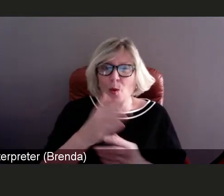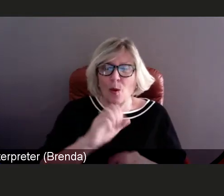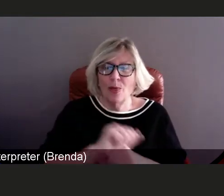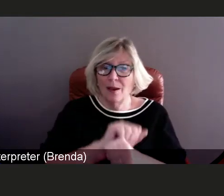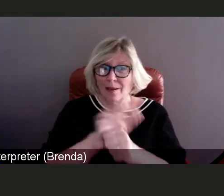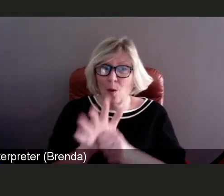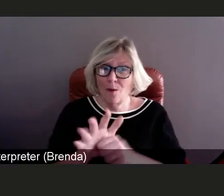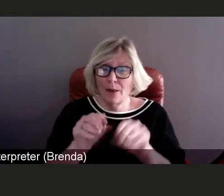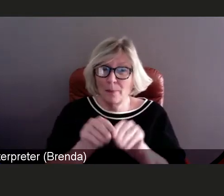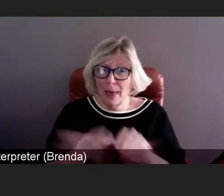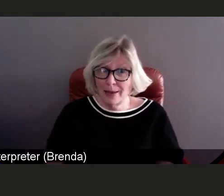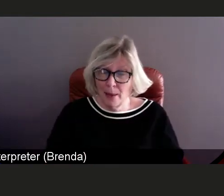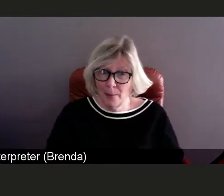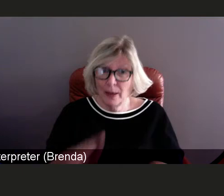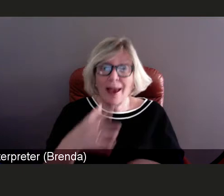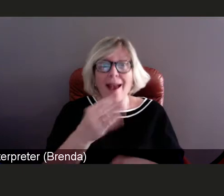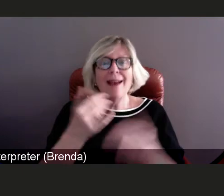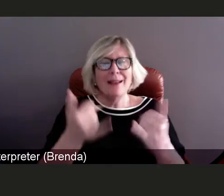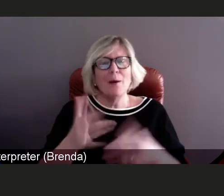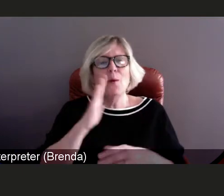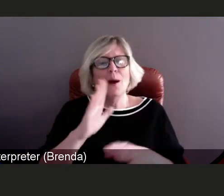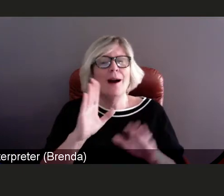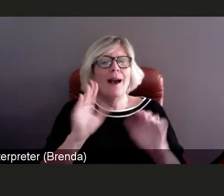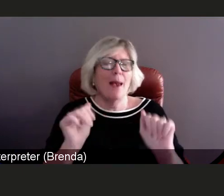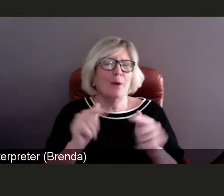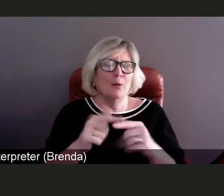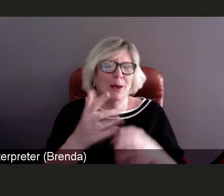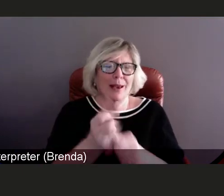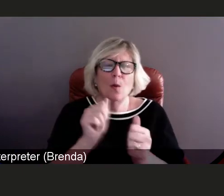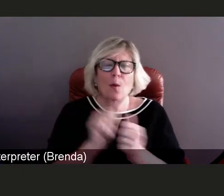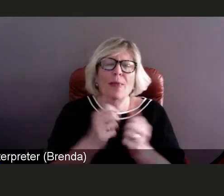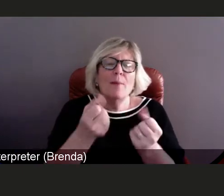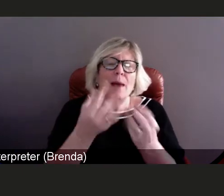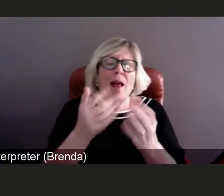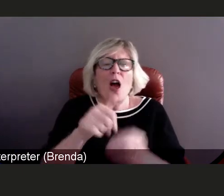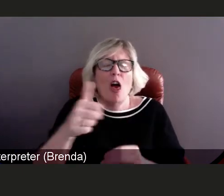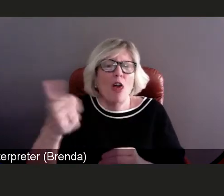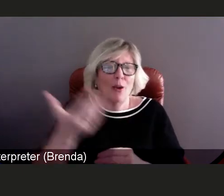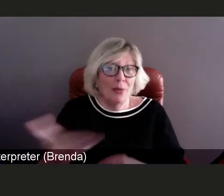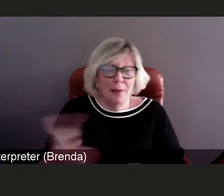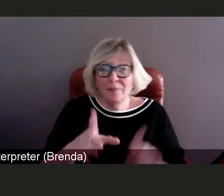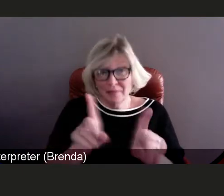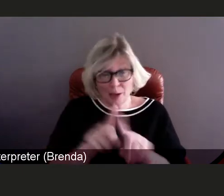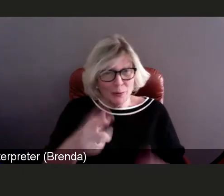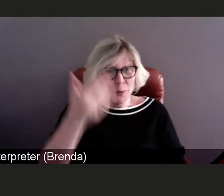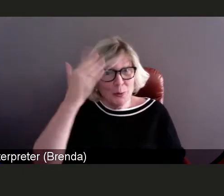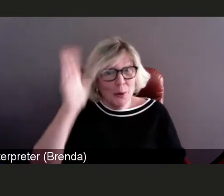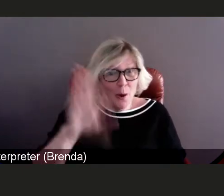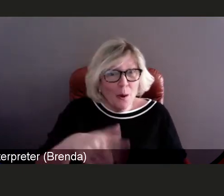and now, you'll be able to get with so many other things. As you know, we opened up our cancer center